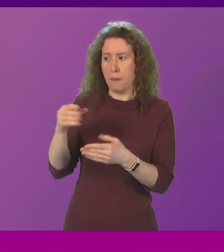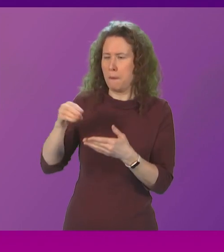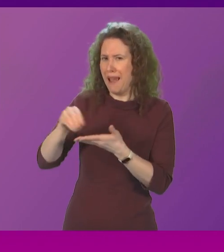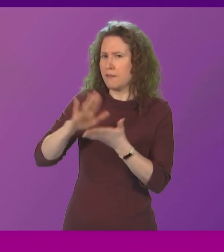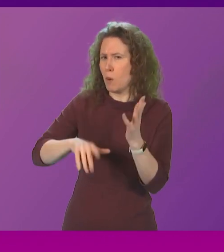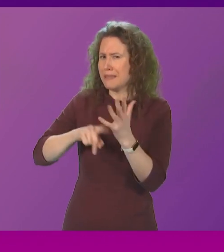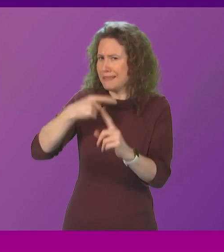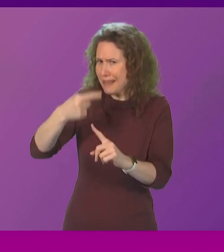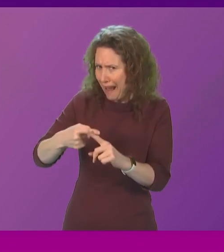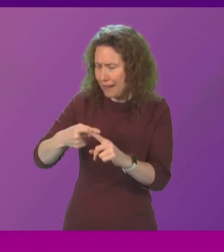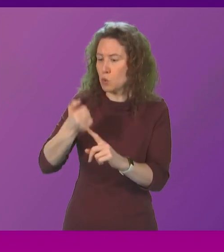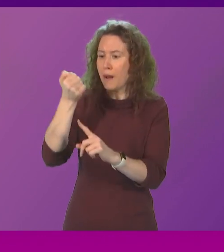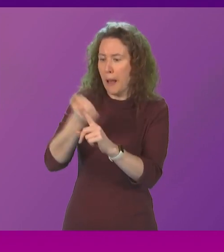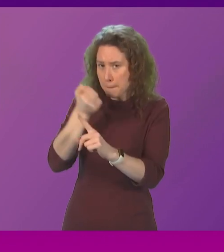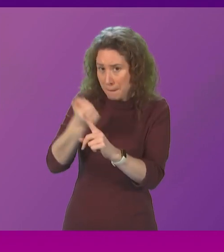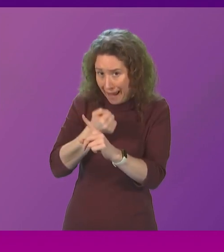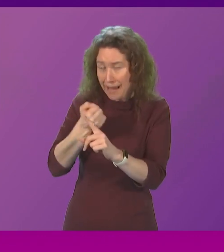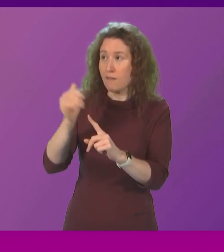is governing “for all of Scotland”?